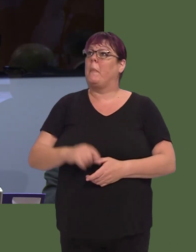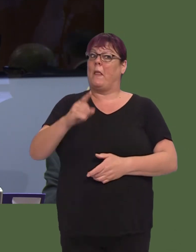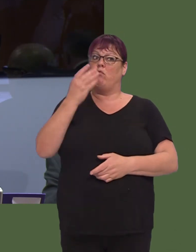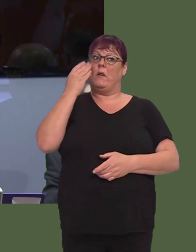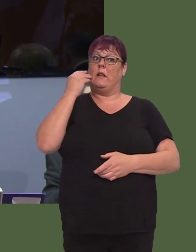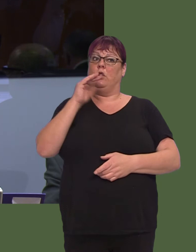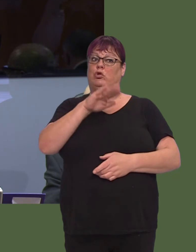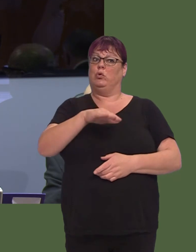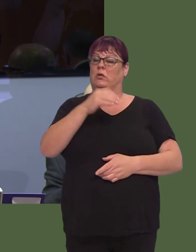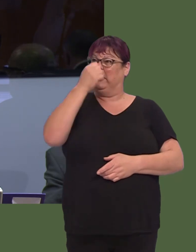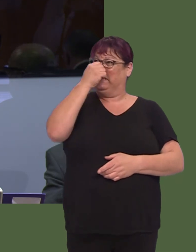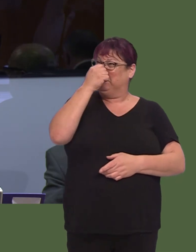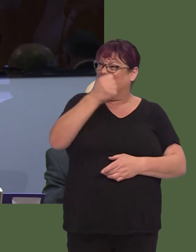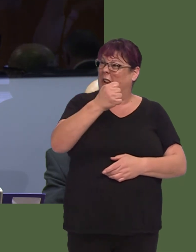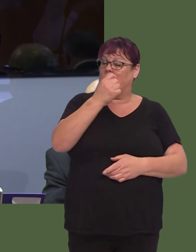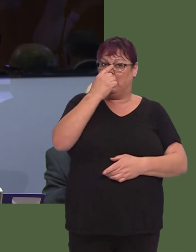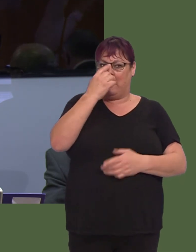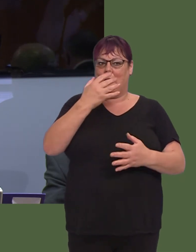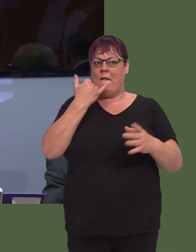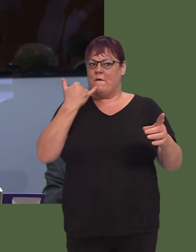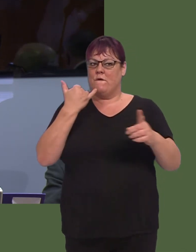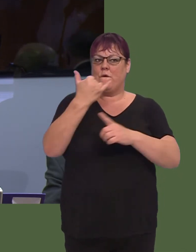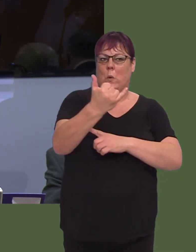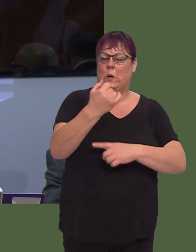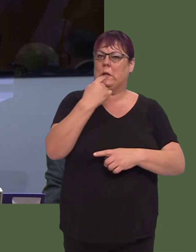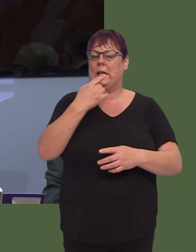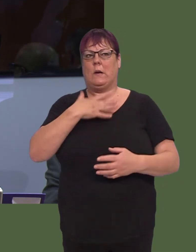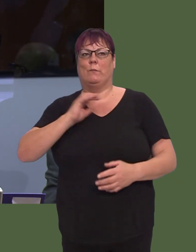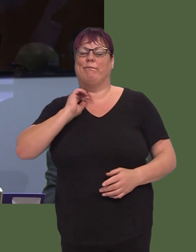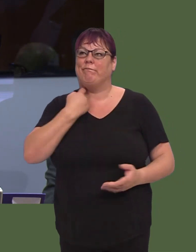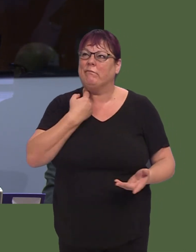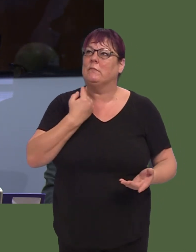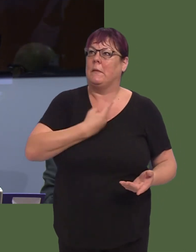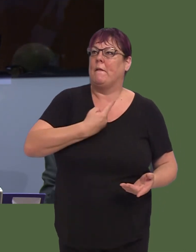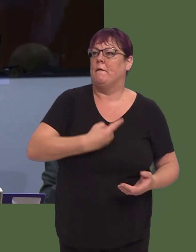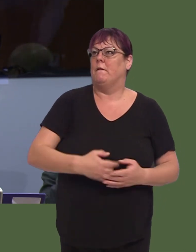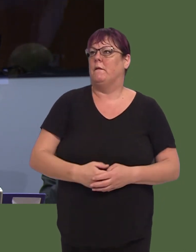More worryingly, of late, children as young as 10 are now contacting these services.